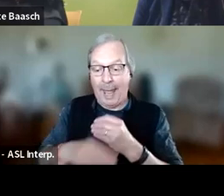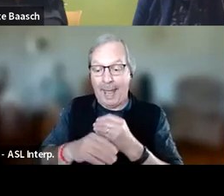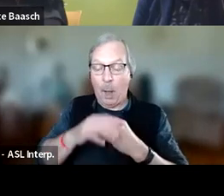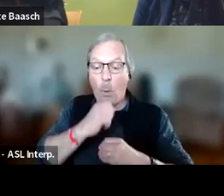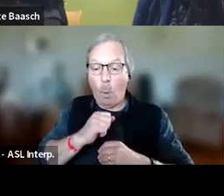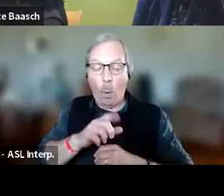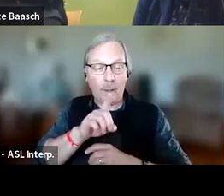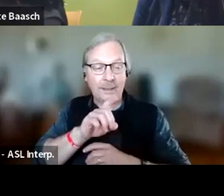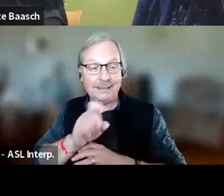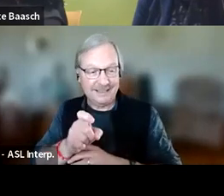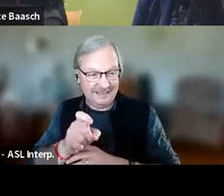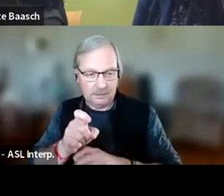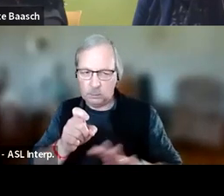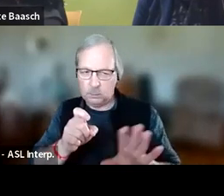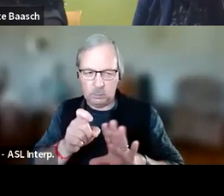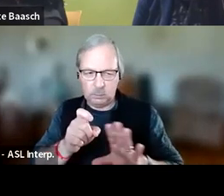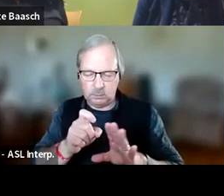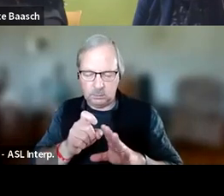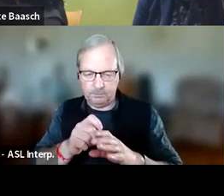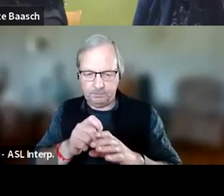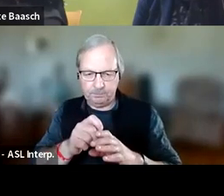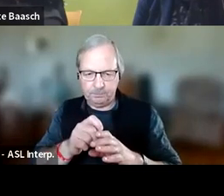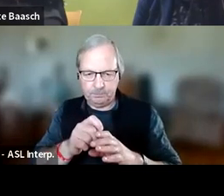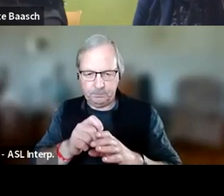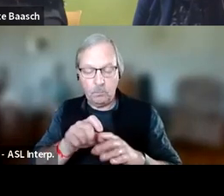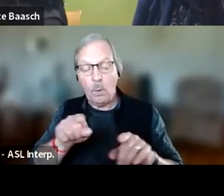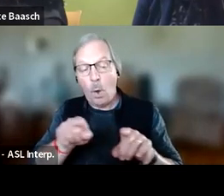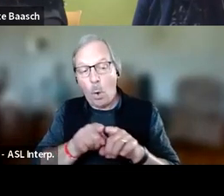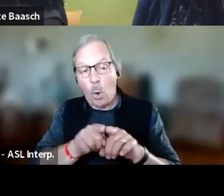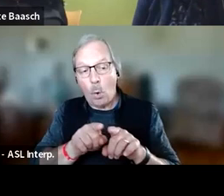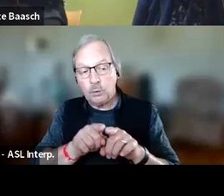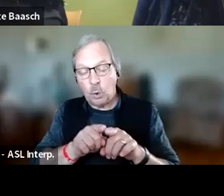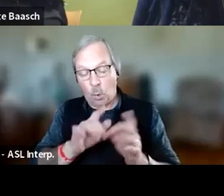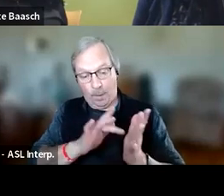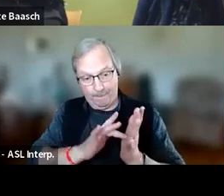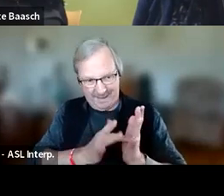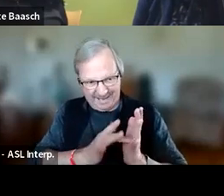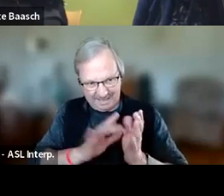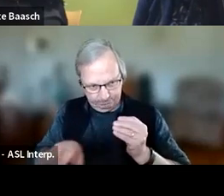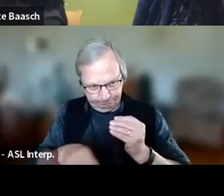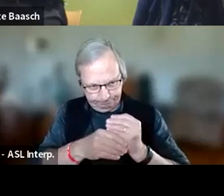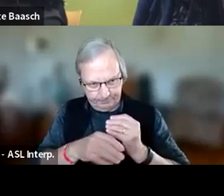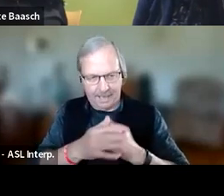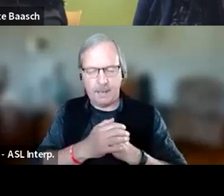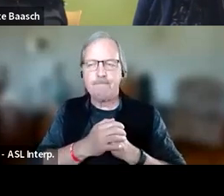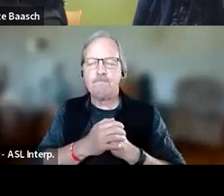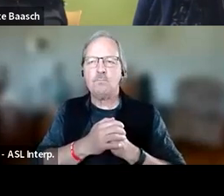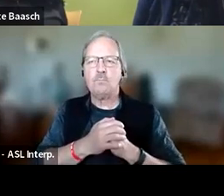known diagnosis, you know, and also medications and, you know, leave nothing unturned,